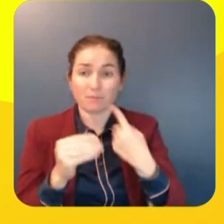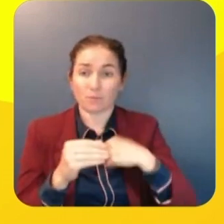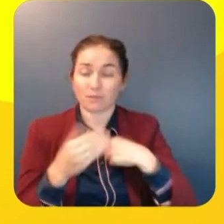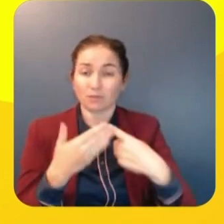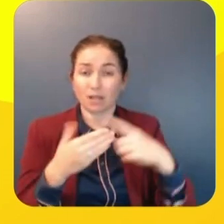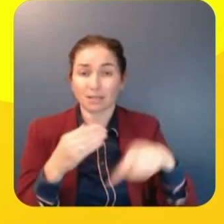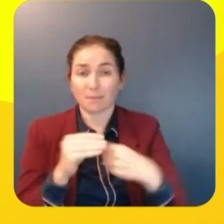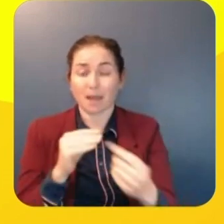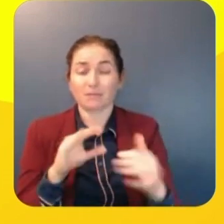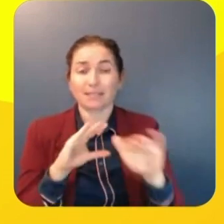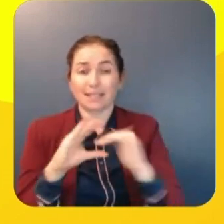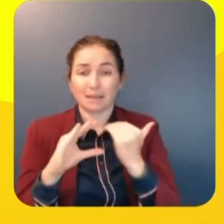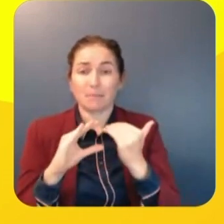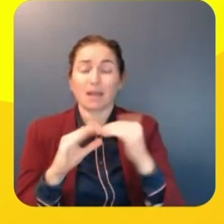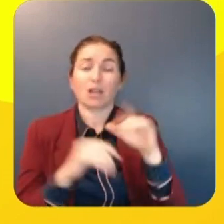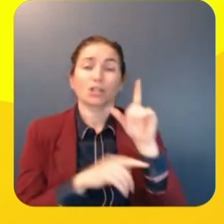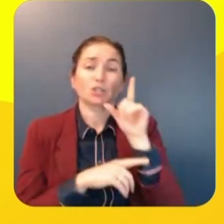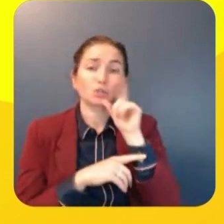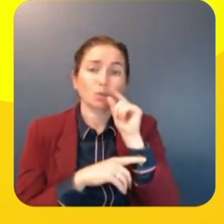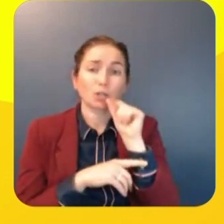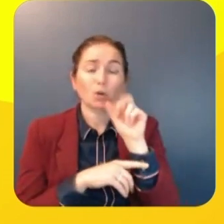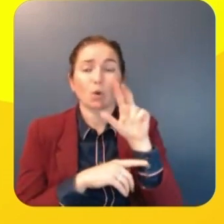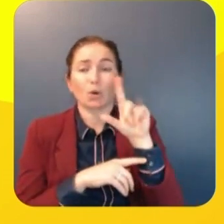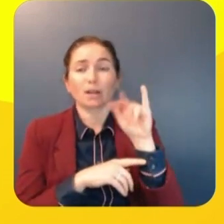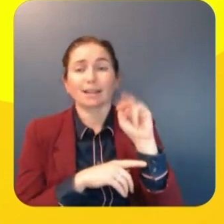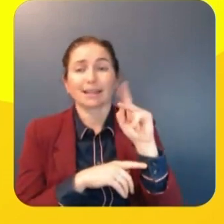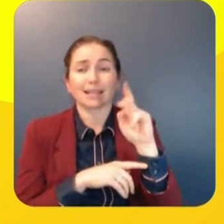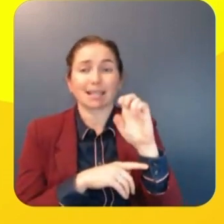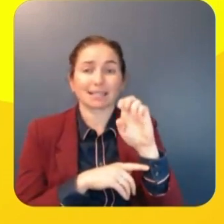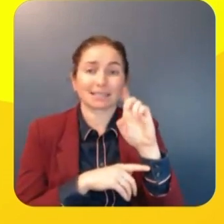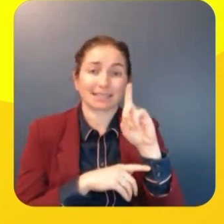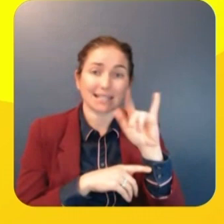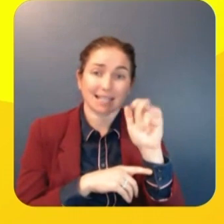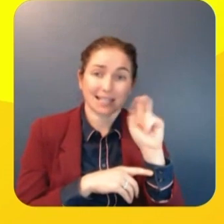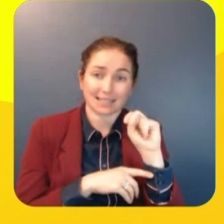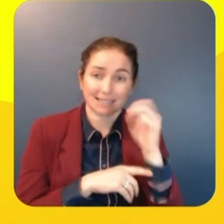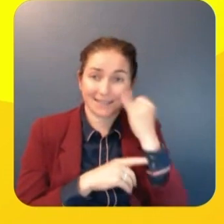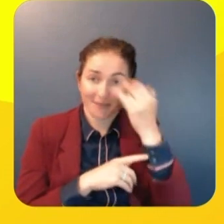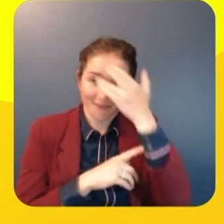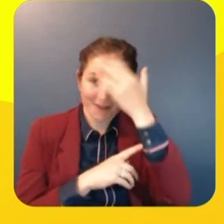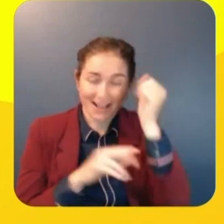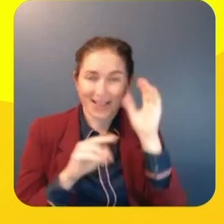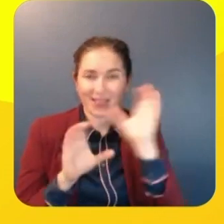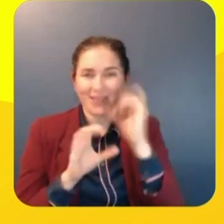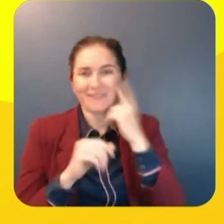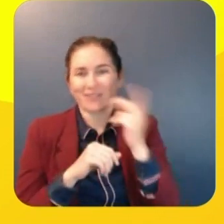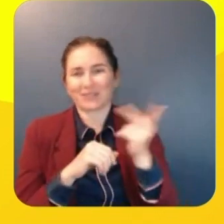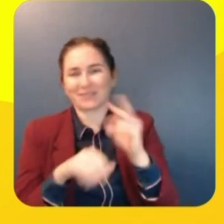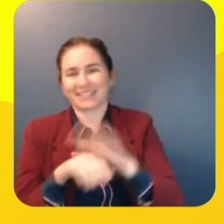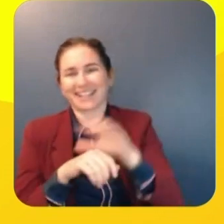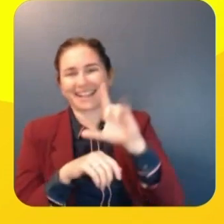find us on Twitter, on LinkedIn, and if you can't remember anything else, just look for Shreya and I on LinkedIn and we promise to take it from there.